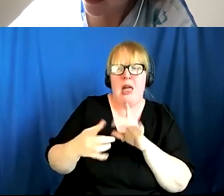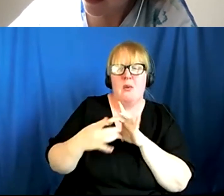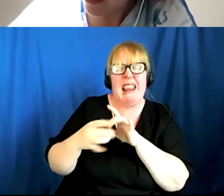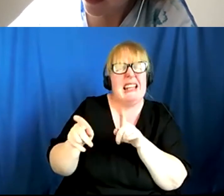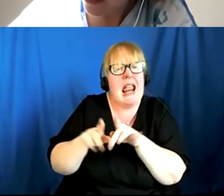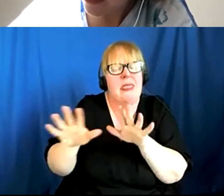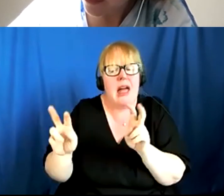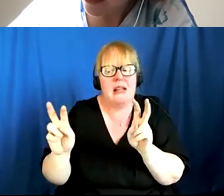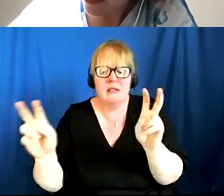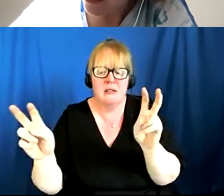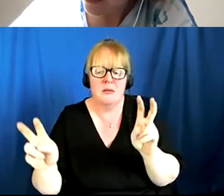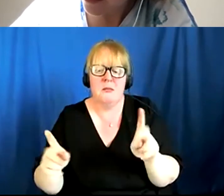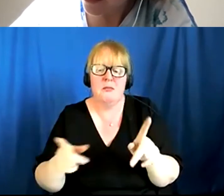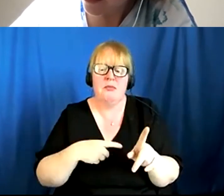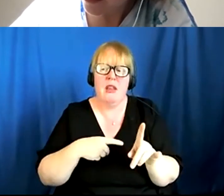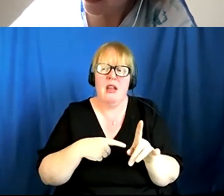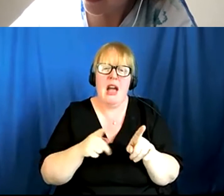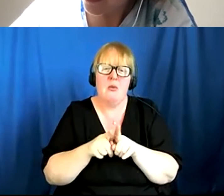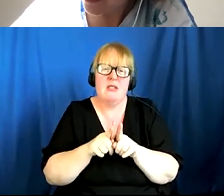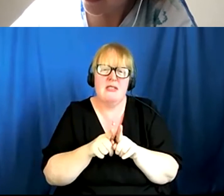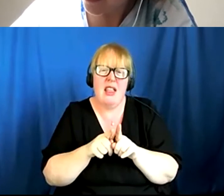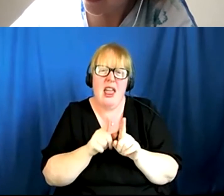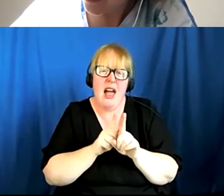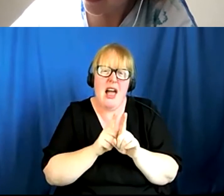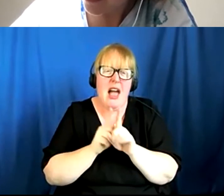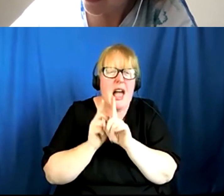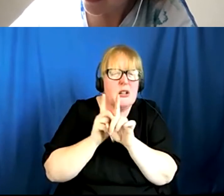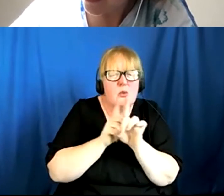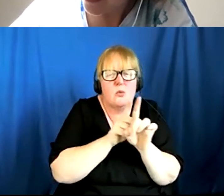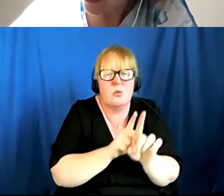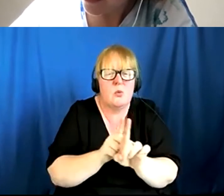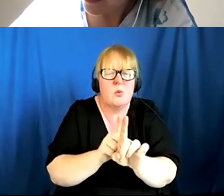I was stalking kind of like the kind of most Charlie Chaplin-like tramps that